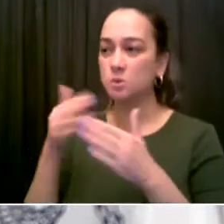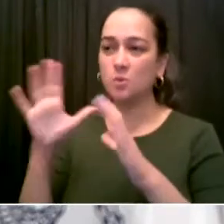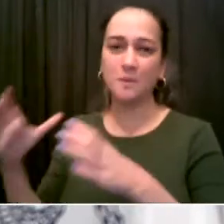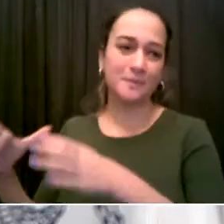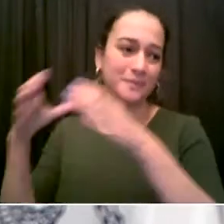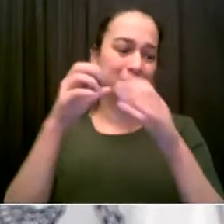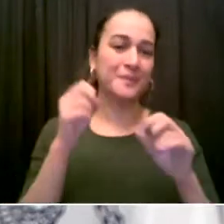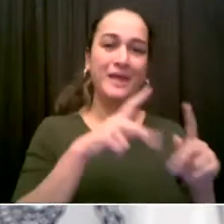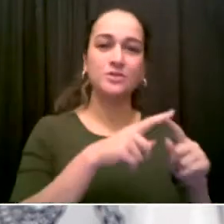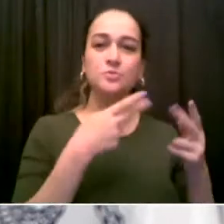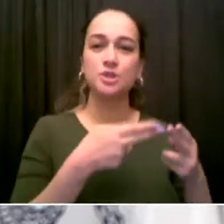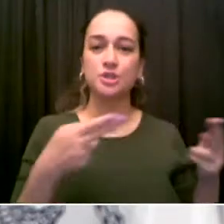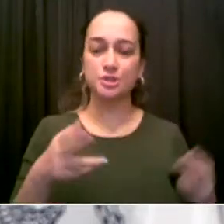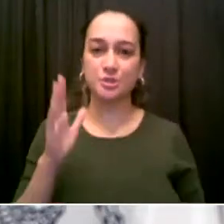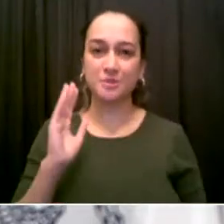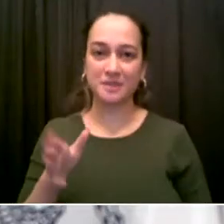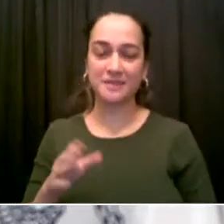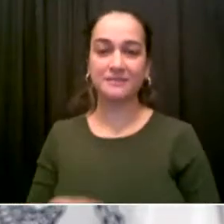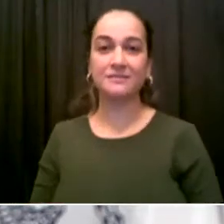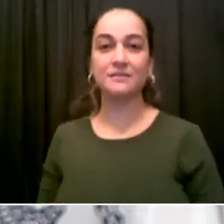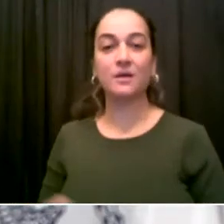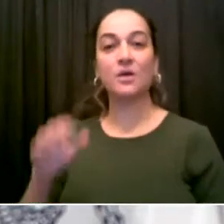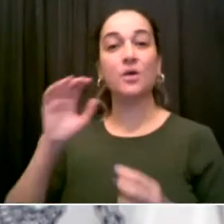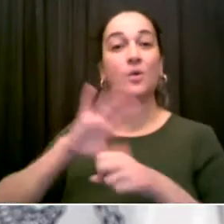EVERYTHING THAT IS HAPPENING WITH FIGHTING